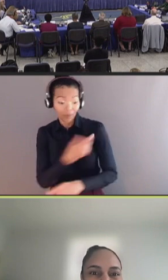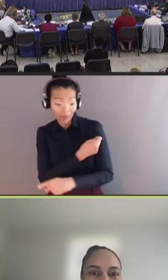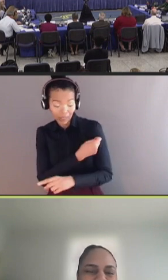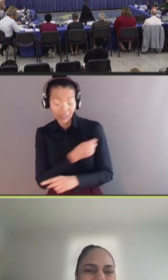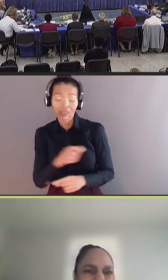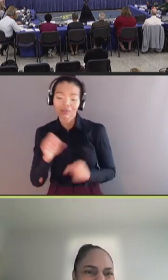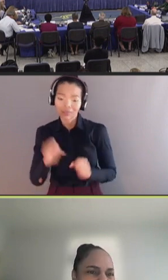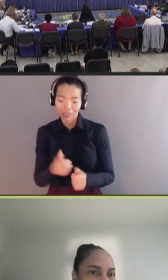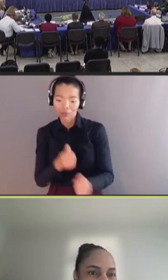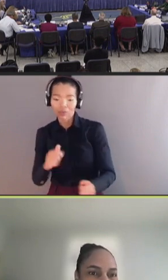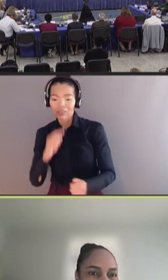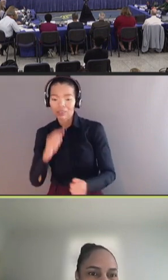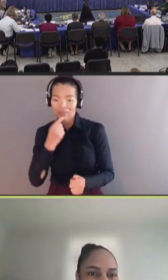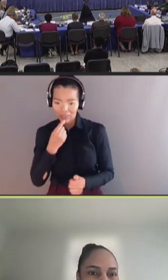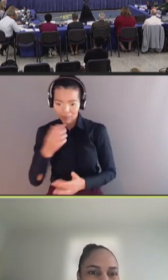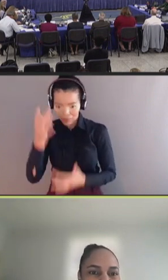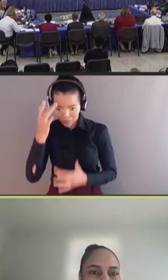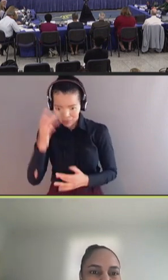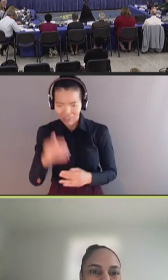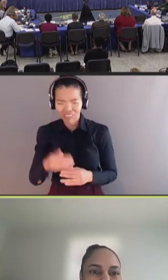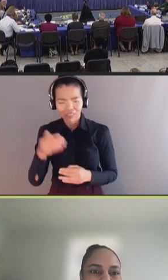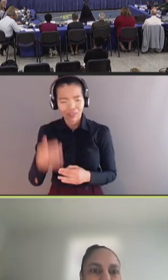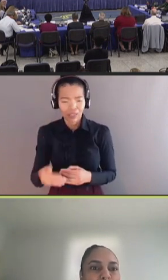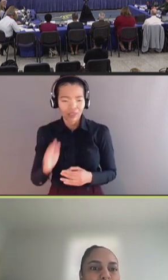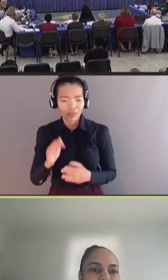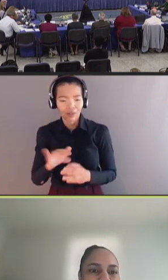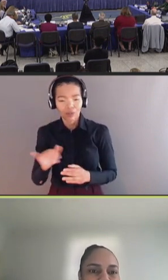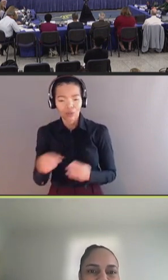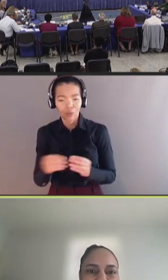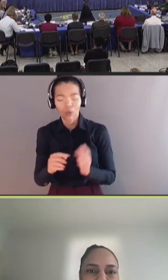please. I think the next couple slides are just some examples. Oh, next slide,